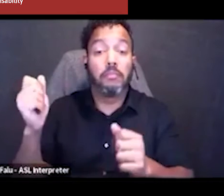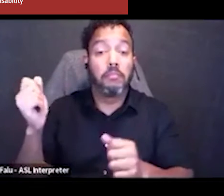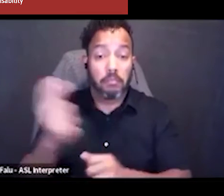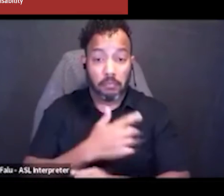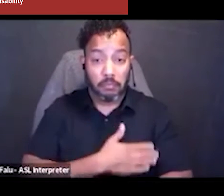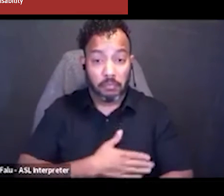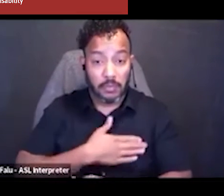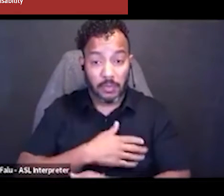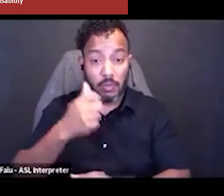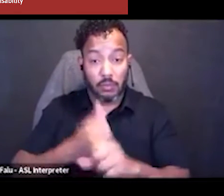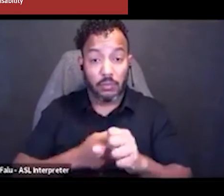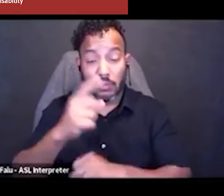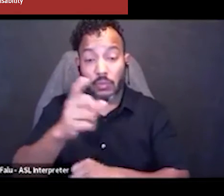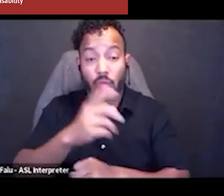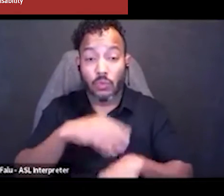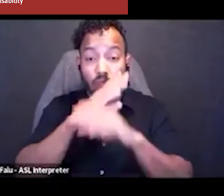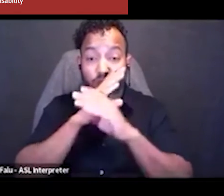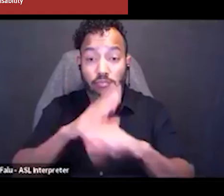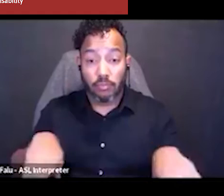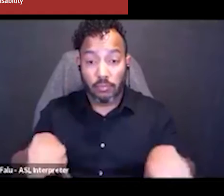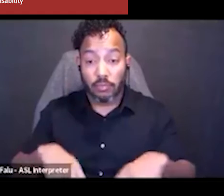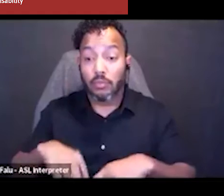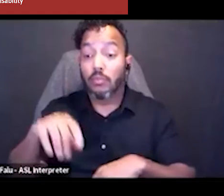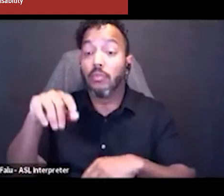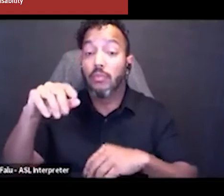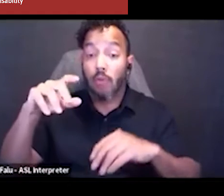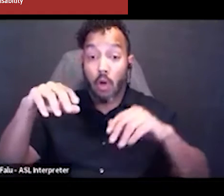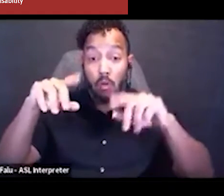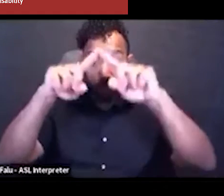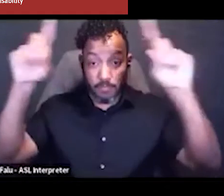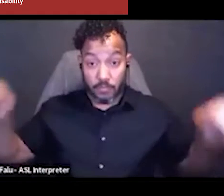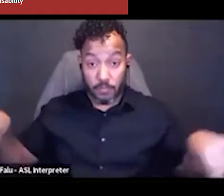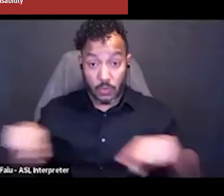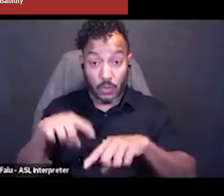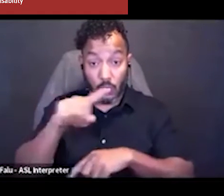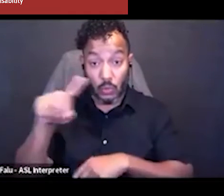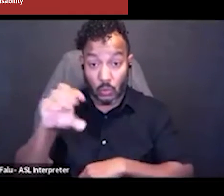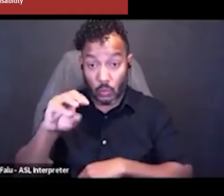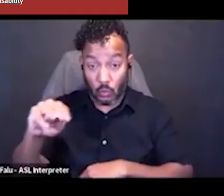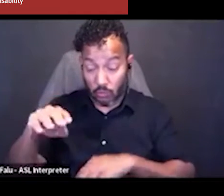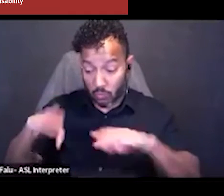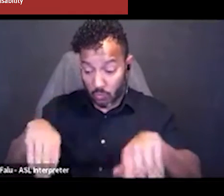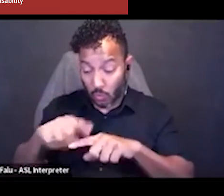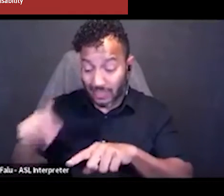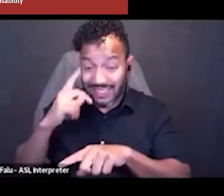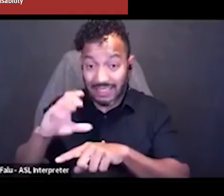You can activate captions on the toolbar at the bottom of the Zoom window or you can use